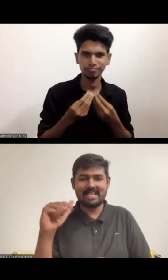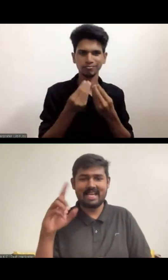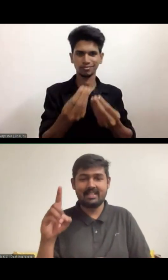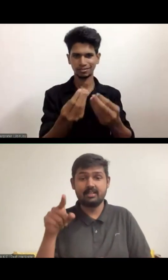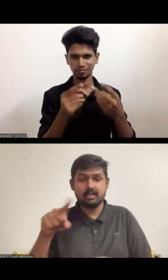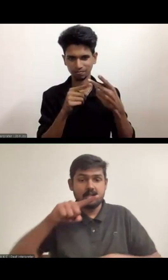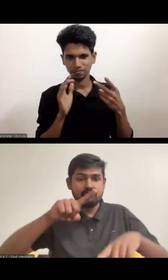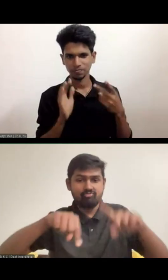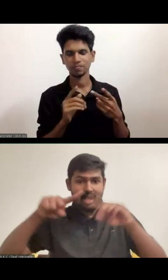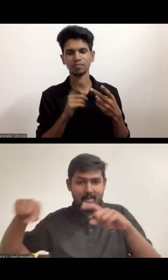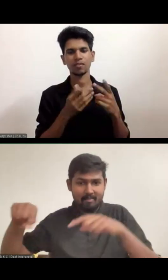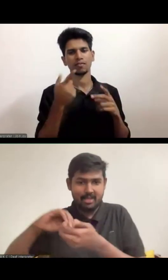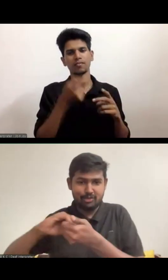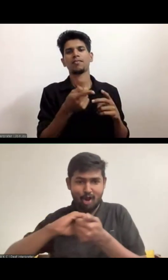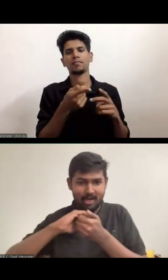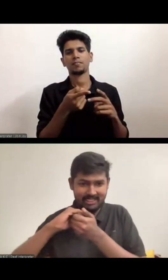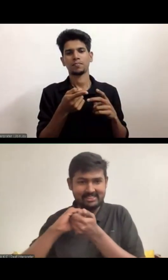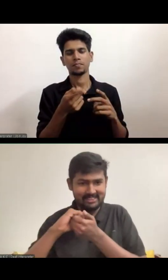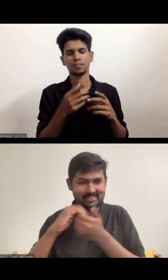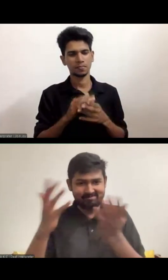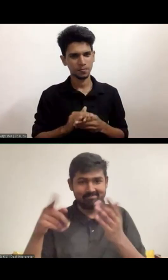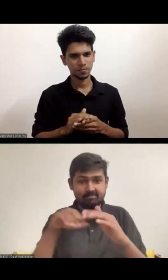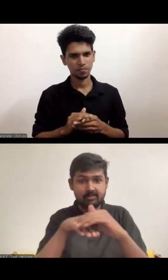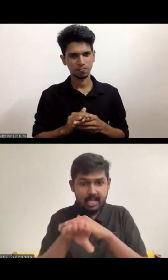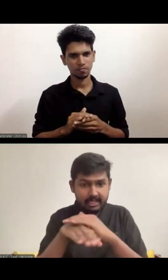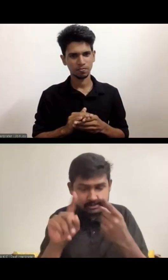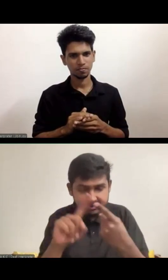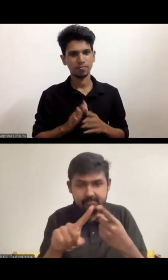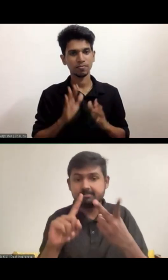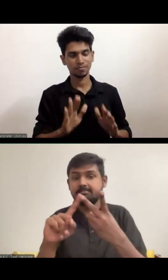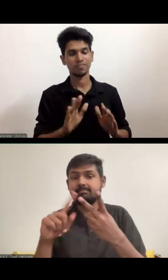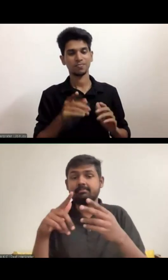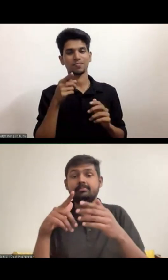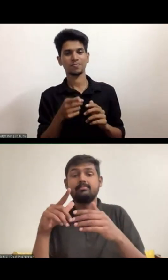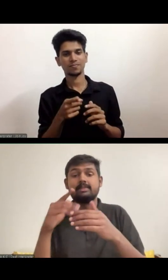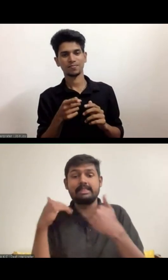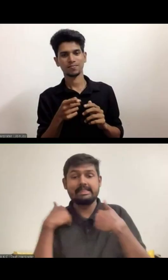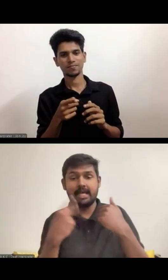And to rotate it, the prerequisite is the ISOC online course.